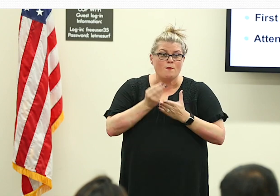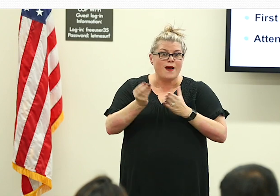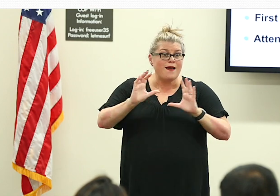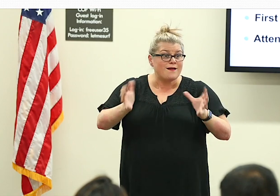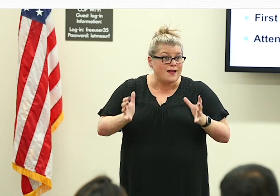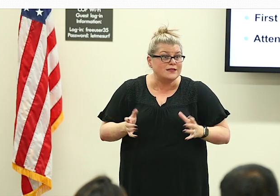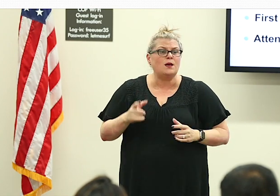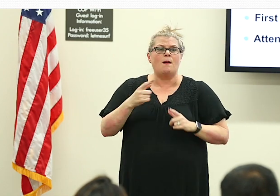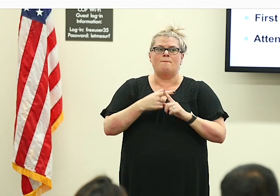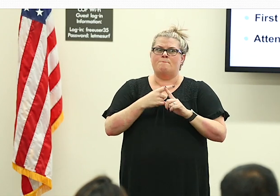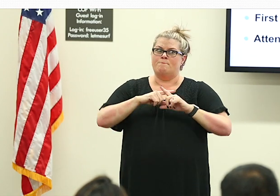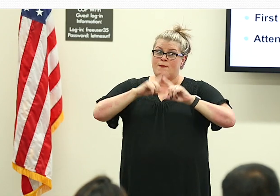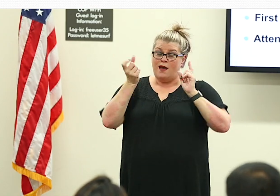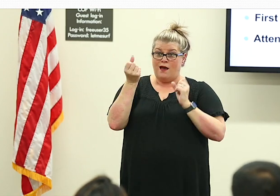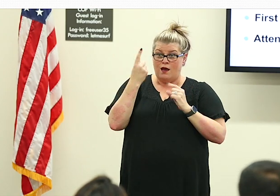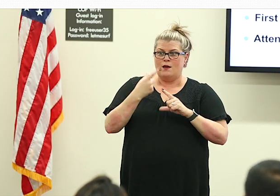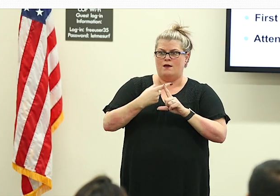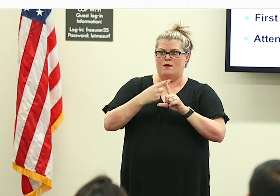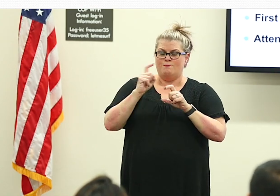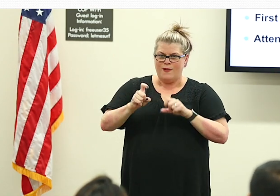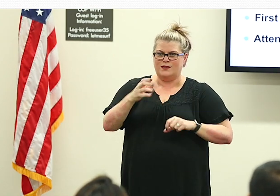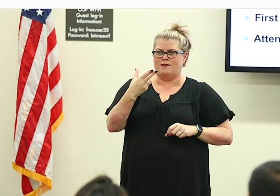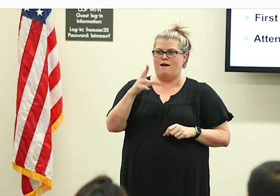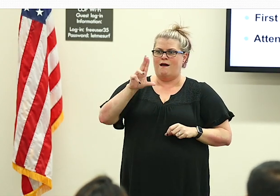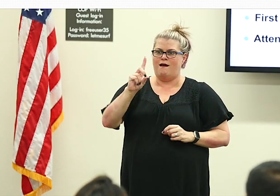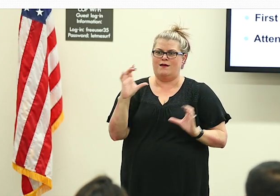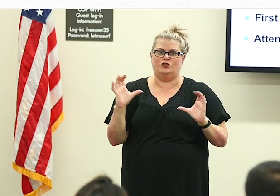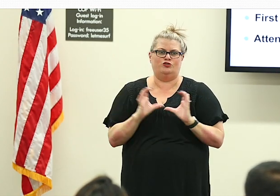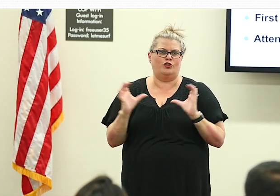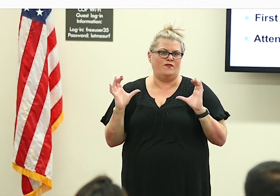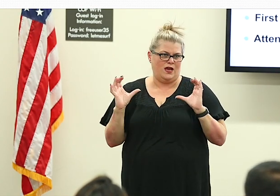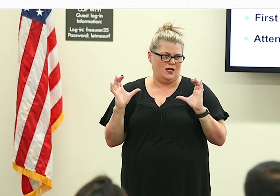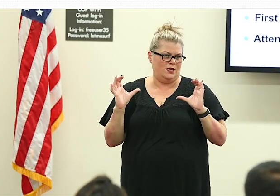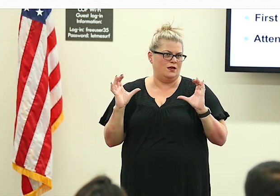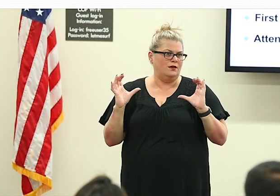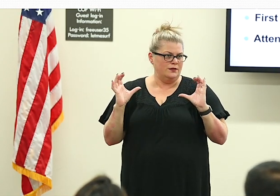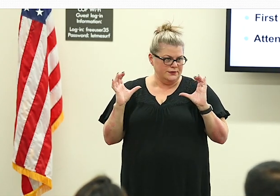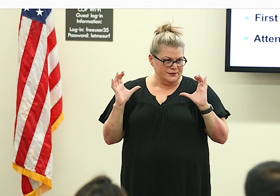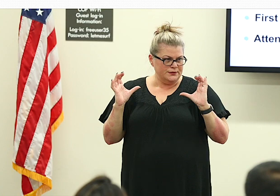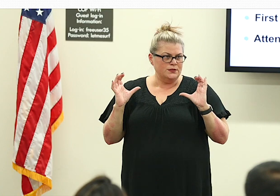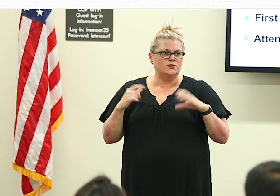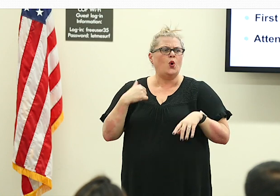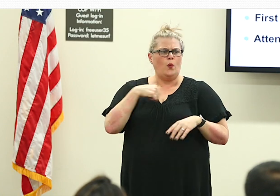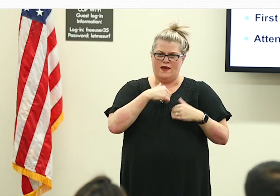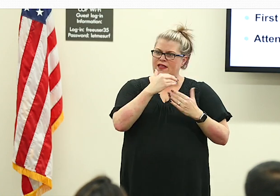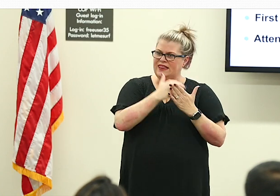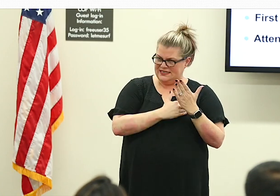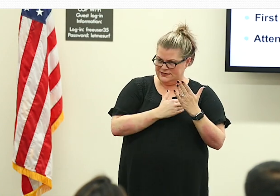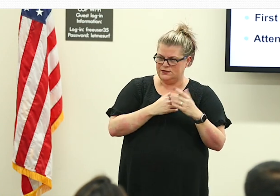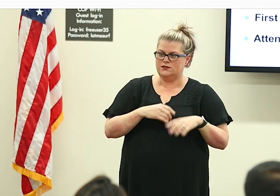You can go to somebody that's not on this list, but just make sure that they are HUD certified before you signup for anyone else.